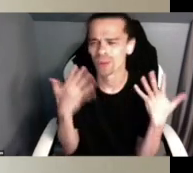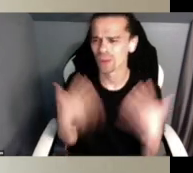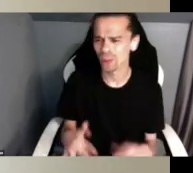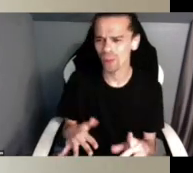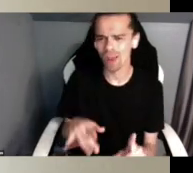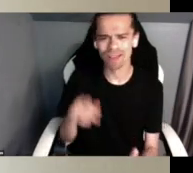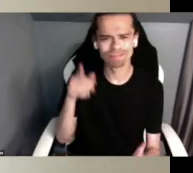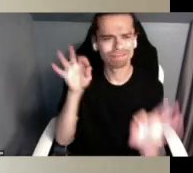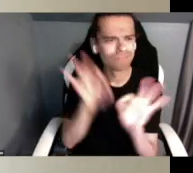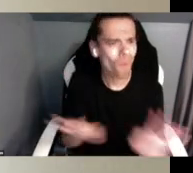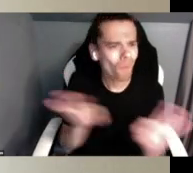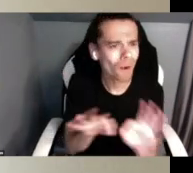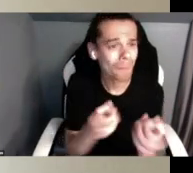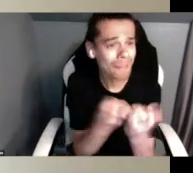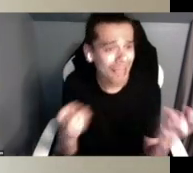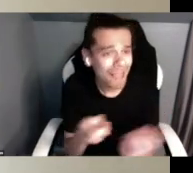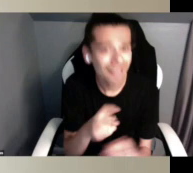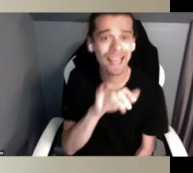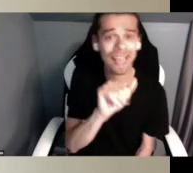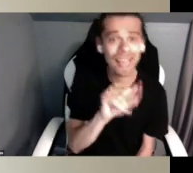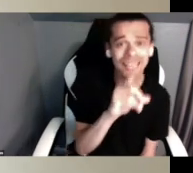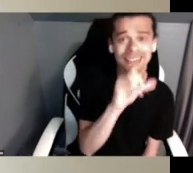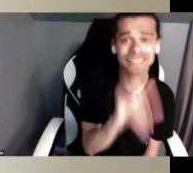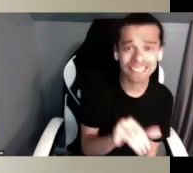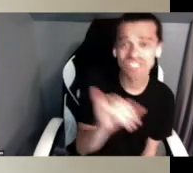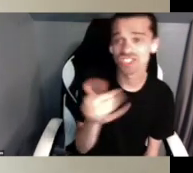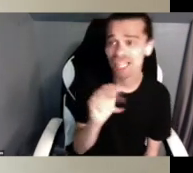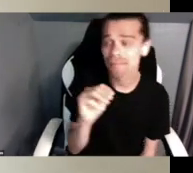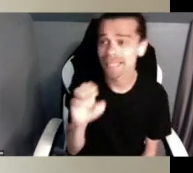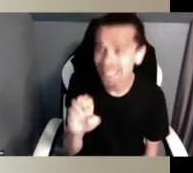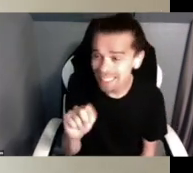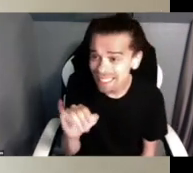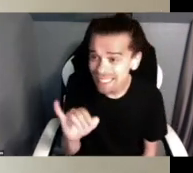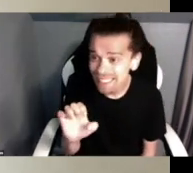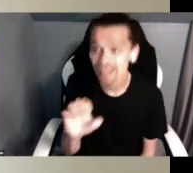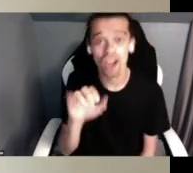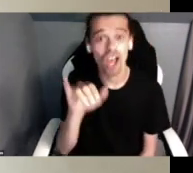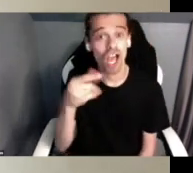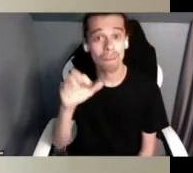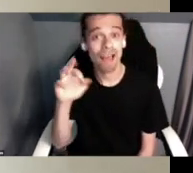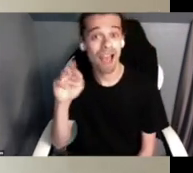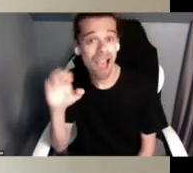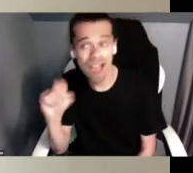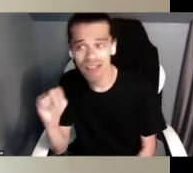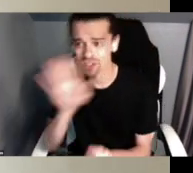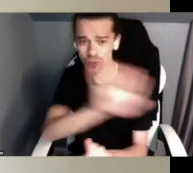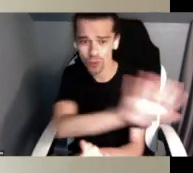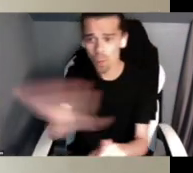Andy, Janie German for you all's perspectives today. I also would like to note to